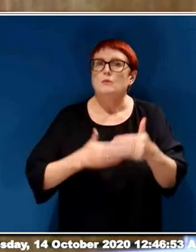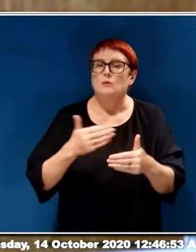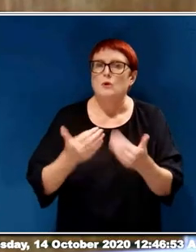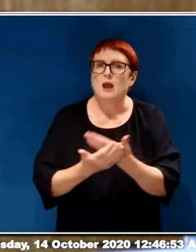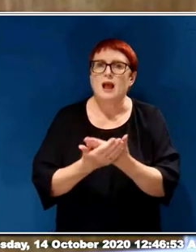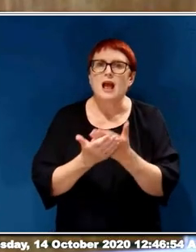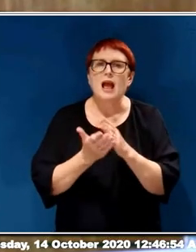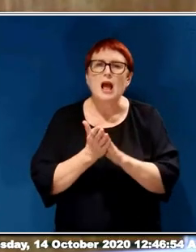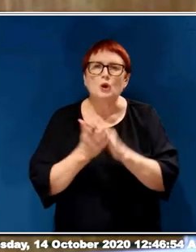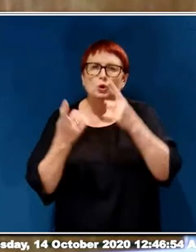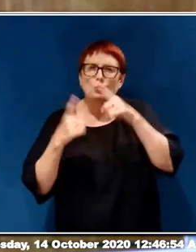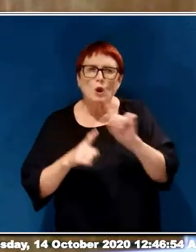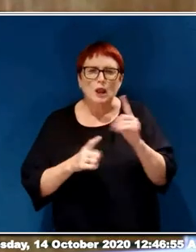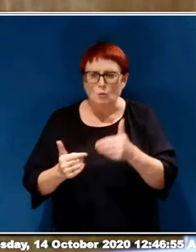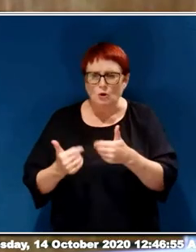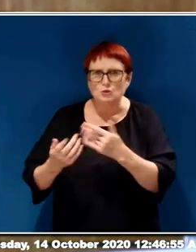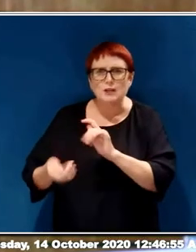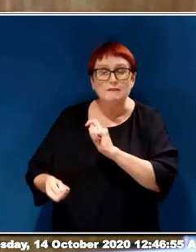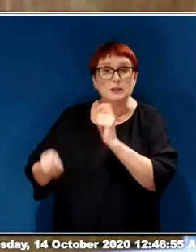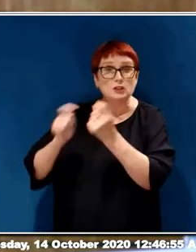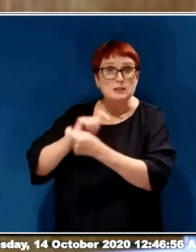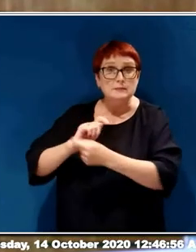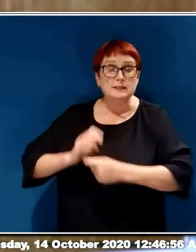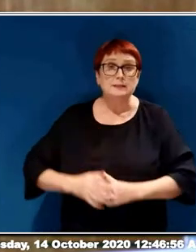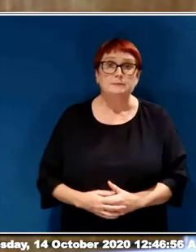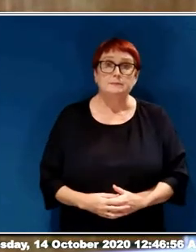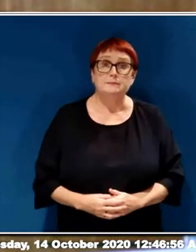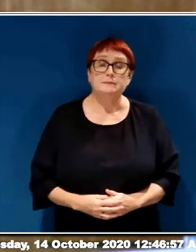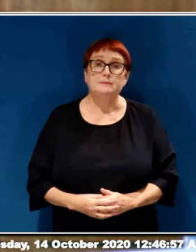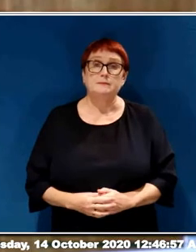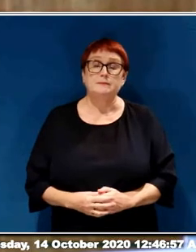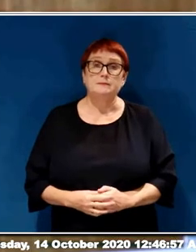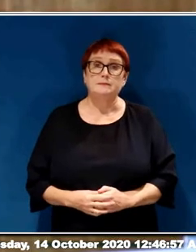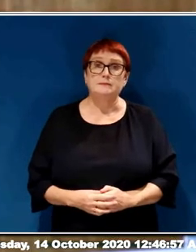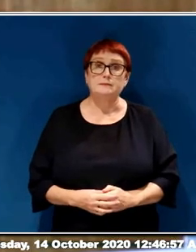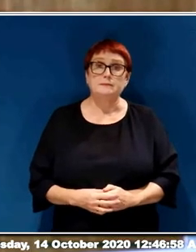specifically or adequately covered in the standards. Is that right?